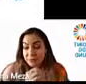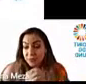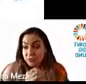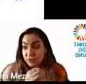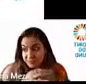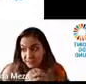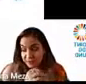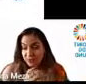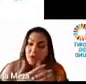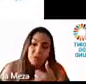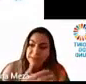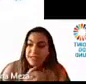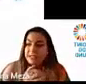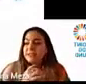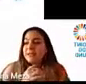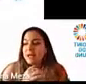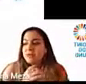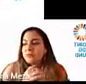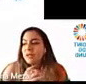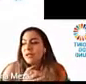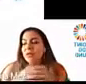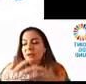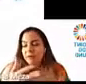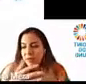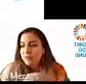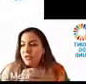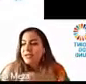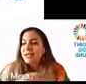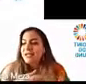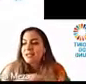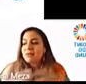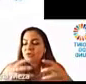the female producer, entrepreneur or businesswoman in this case, and what we were talking about, which are